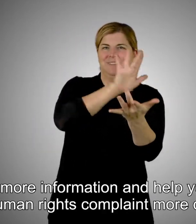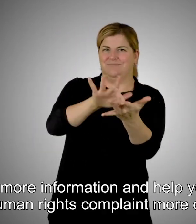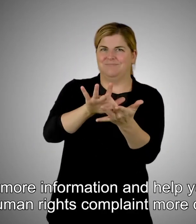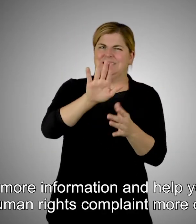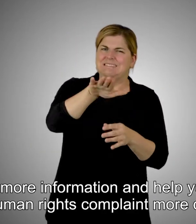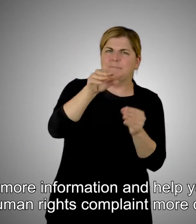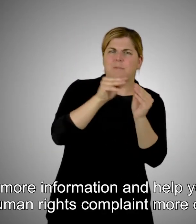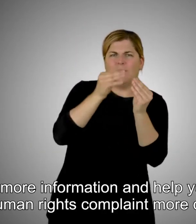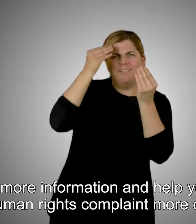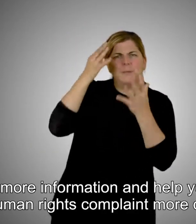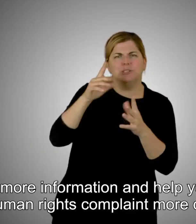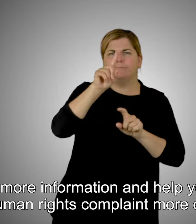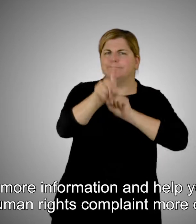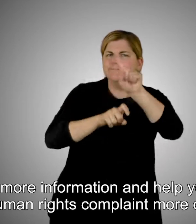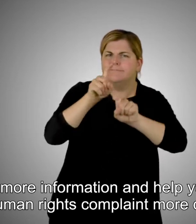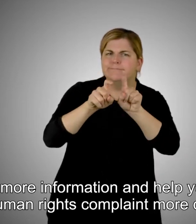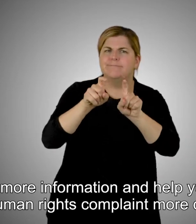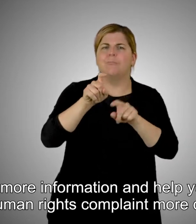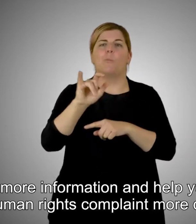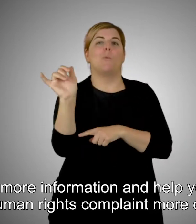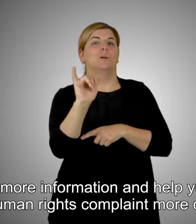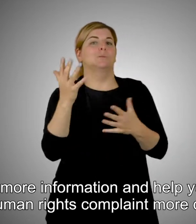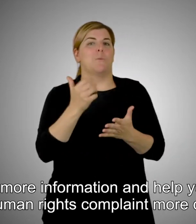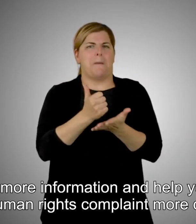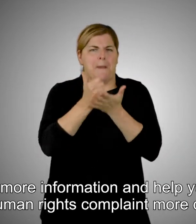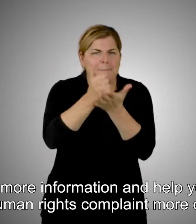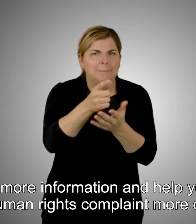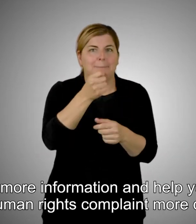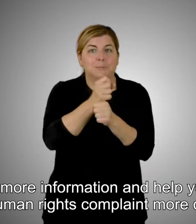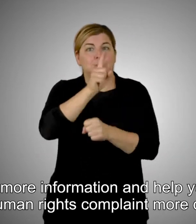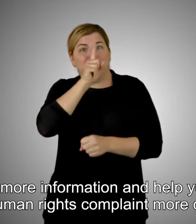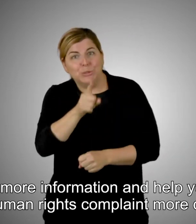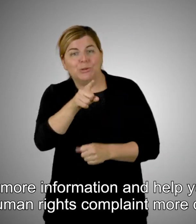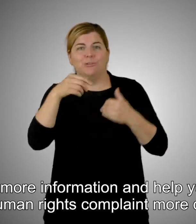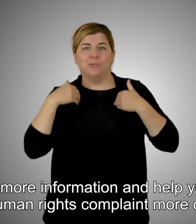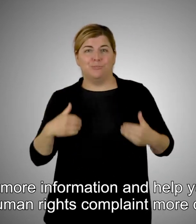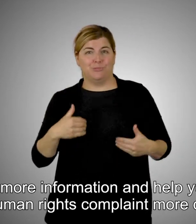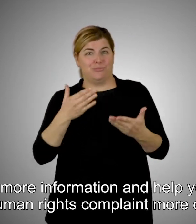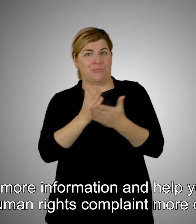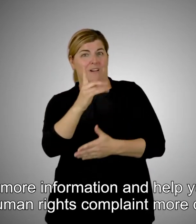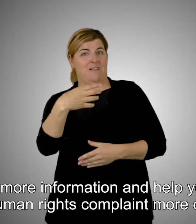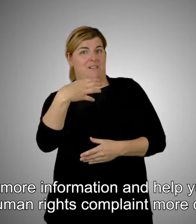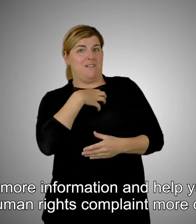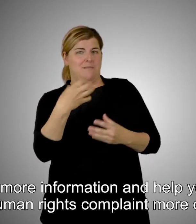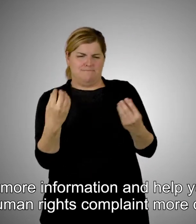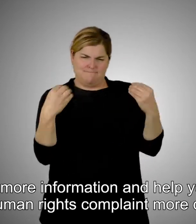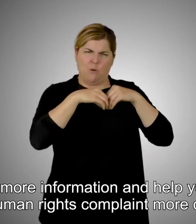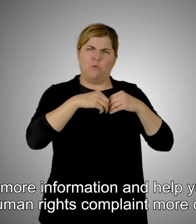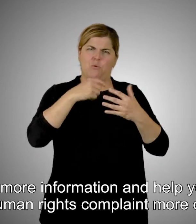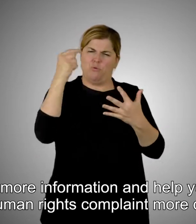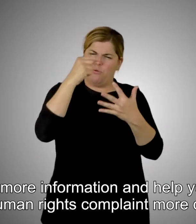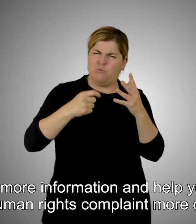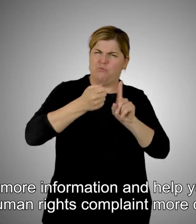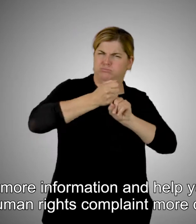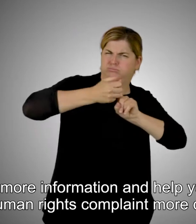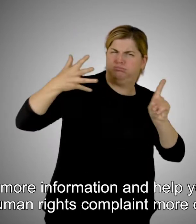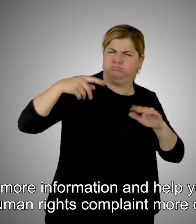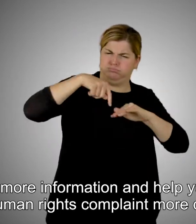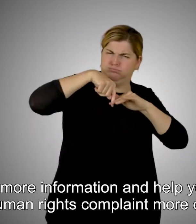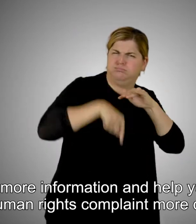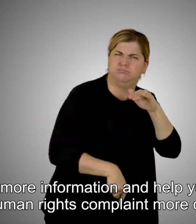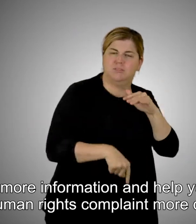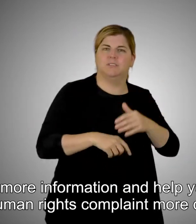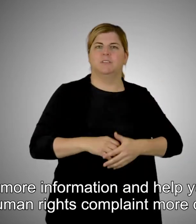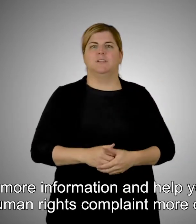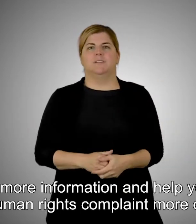to get more information and help you make your human rights complaint more complete.